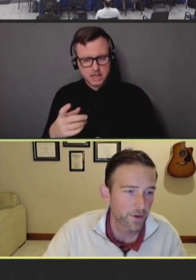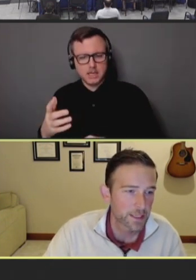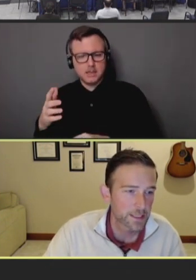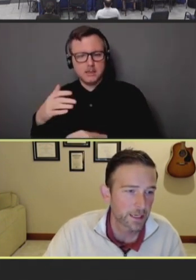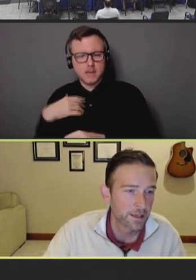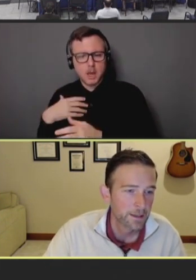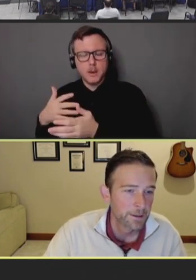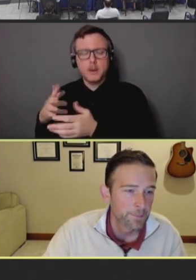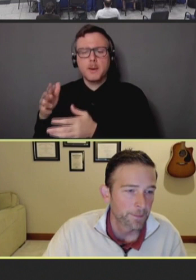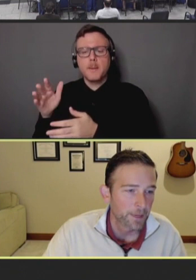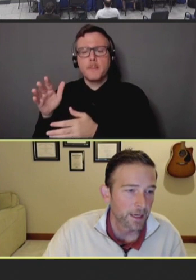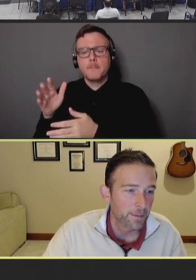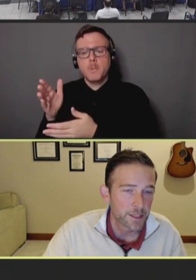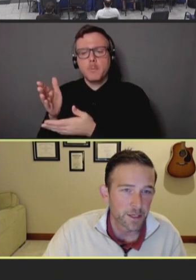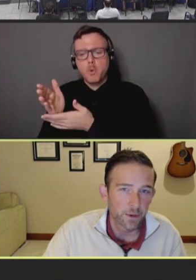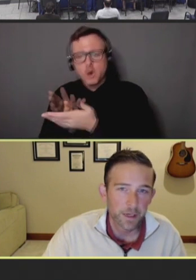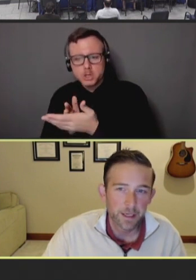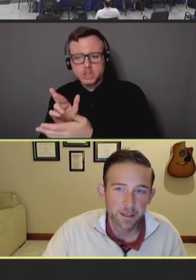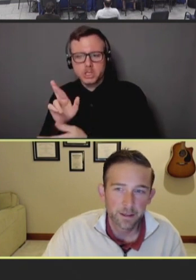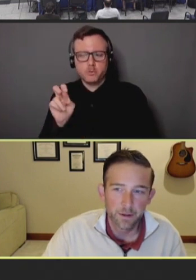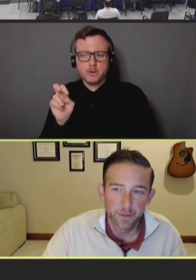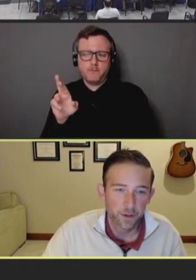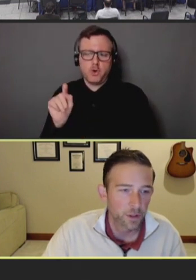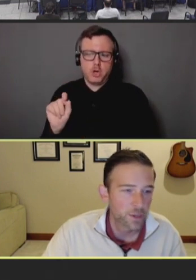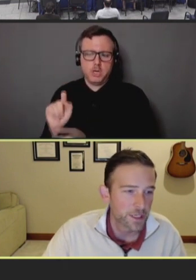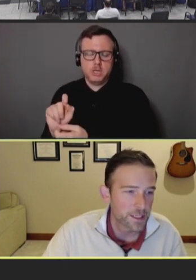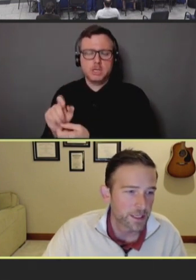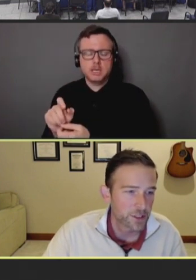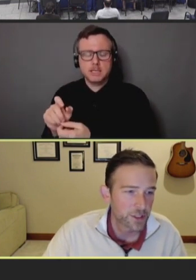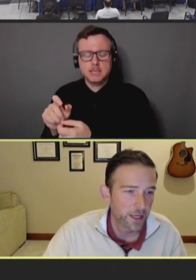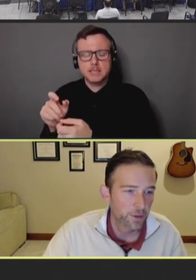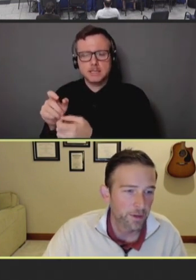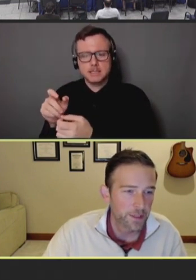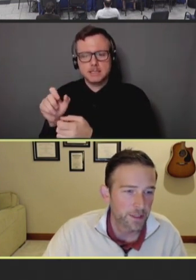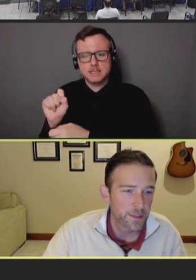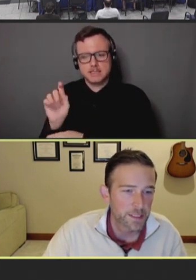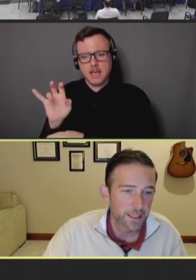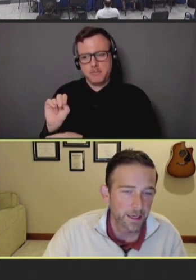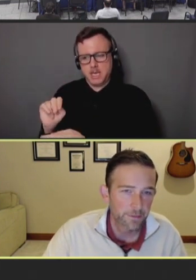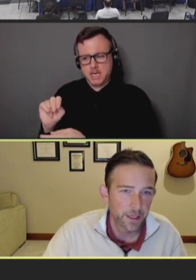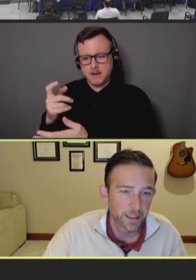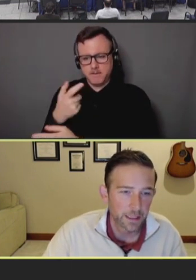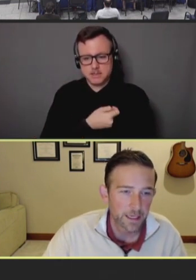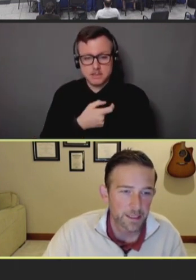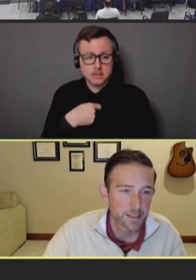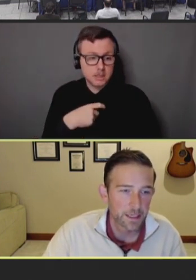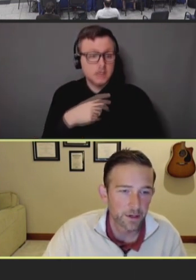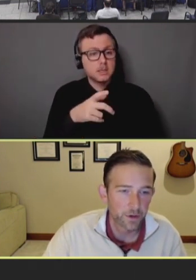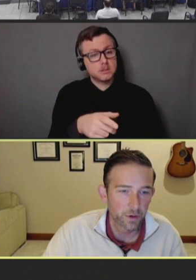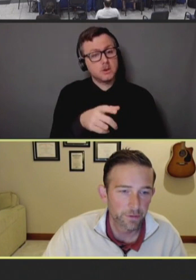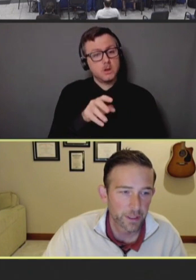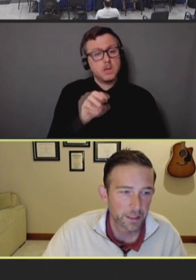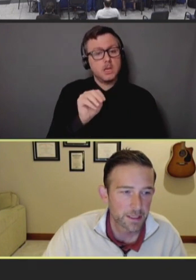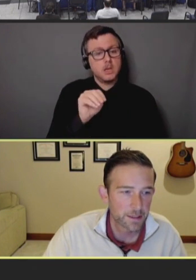vaccine. And so, you, the conclusion is that nOPV2 is significantly less neuro virulent than